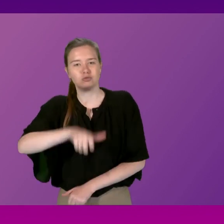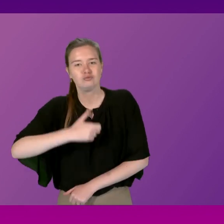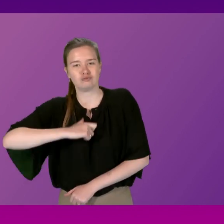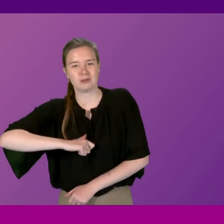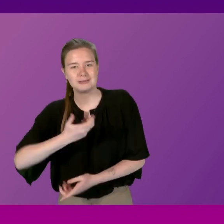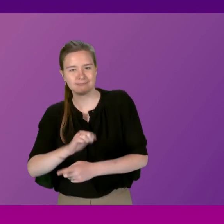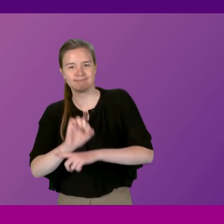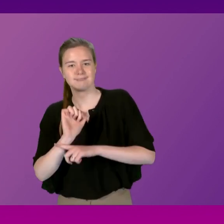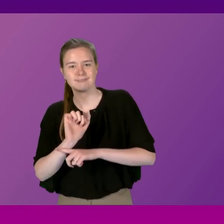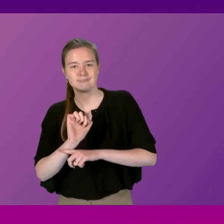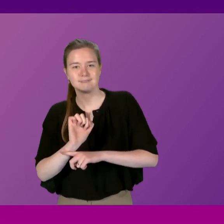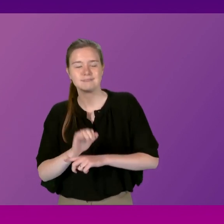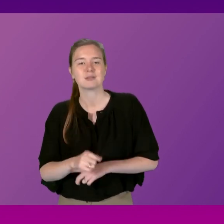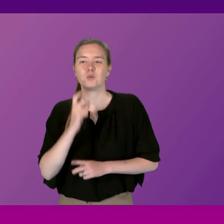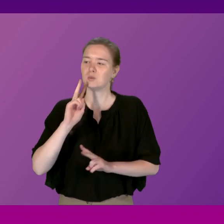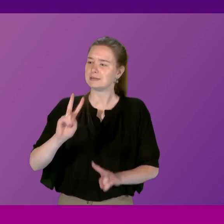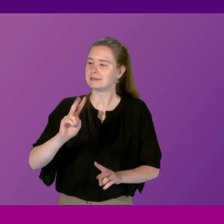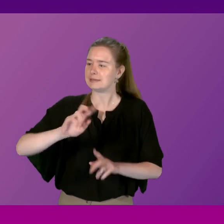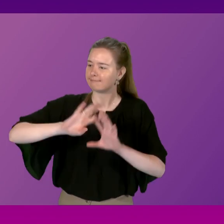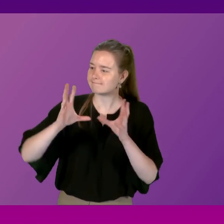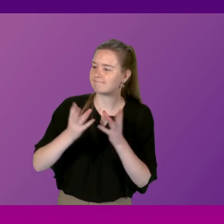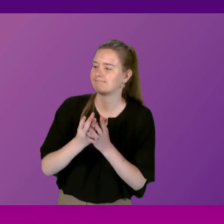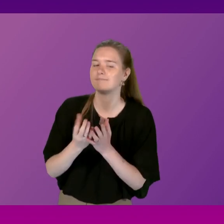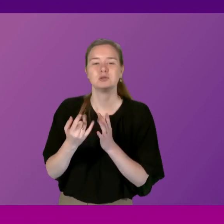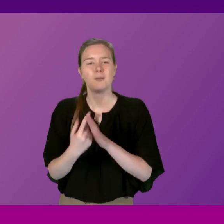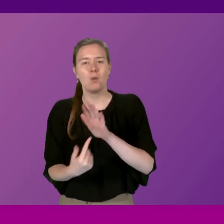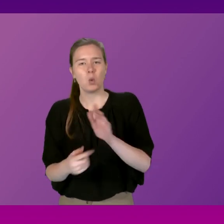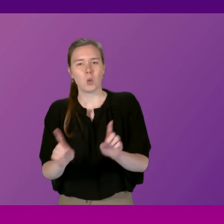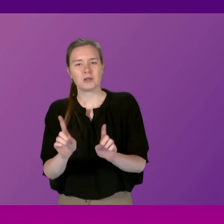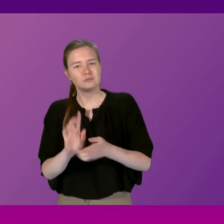As we see rights breaches across the globe, the day is an important reminder—especially